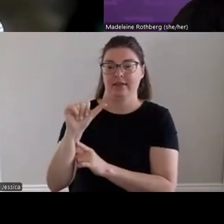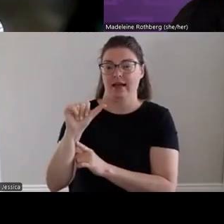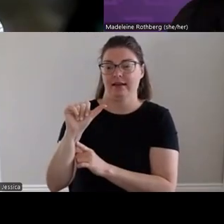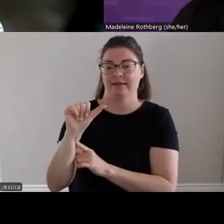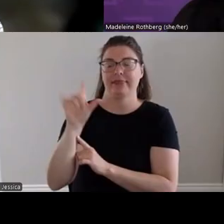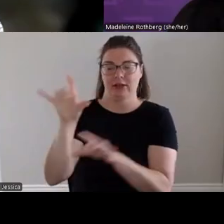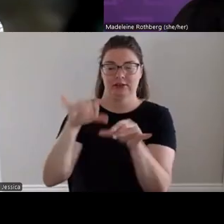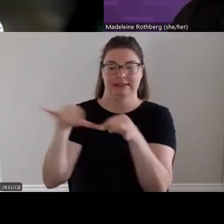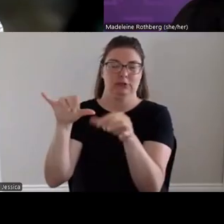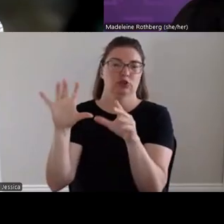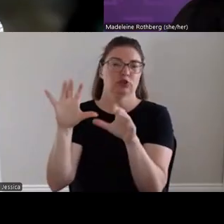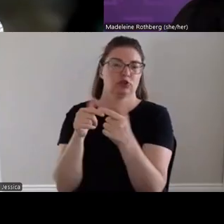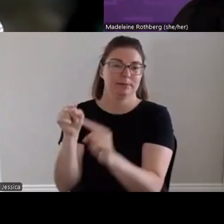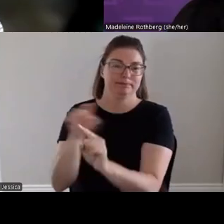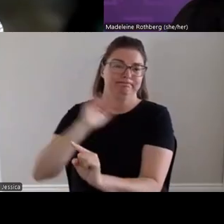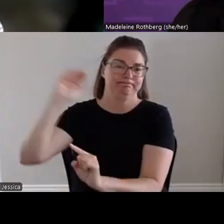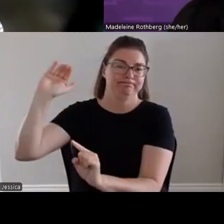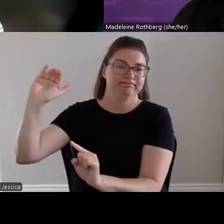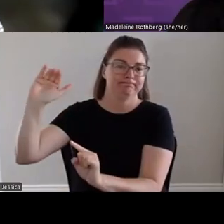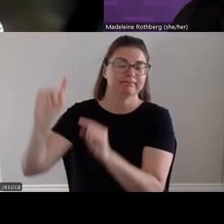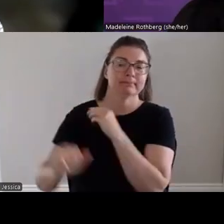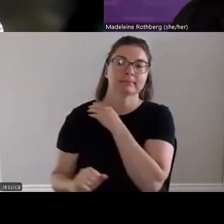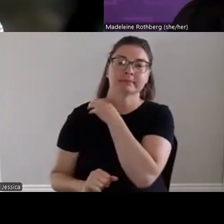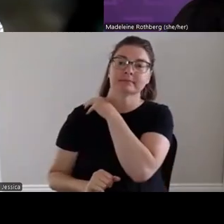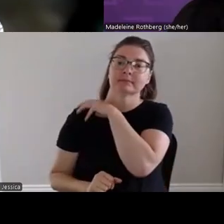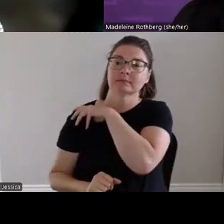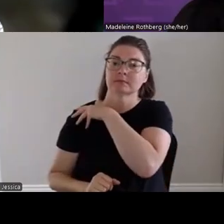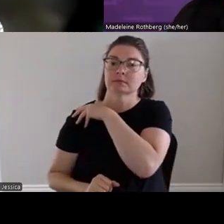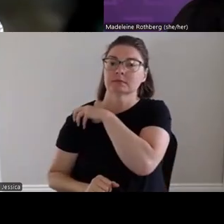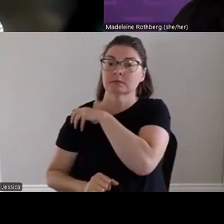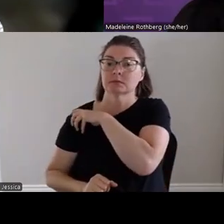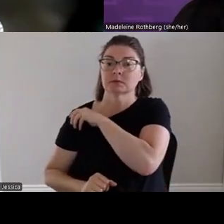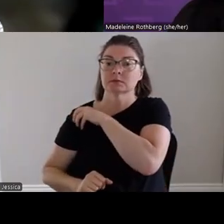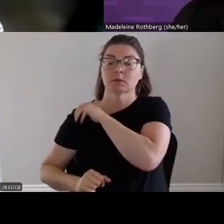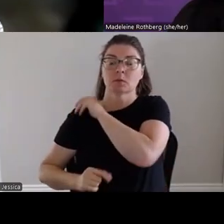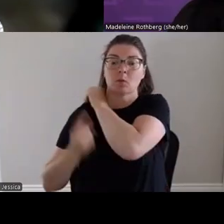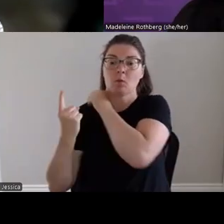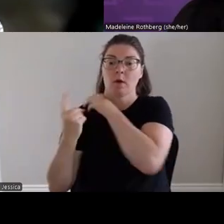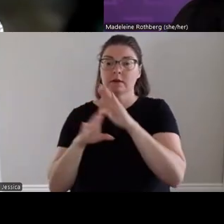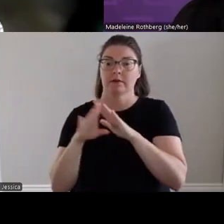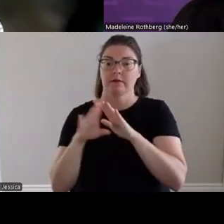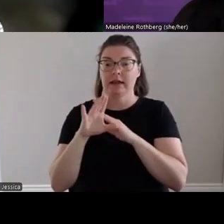One of the things that we are working on is creating a thesauri for, or considering